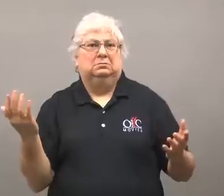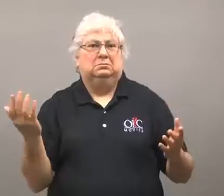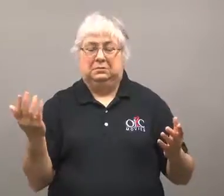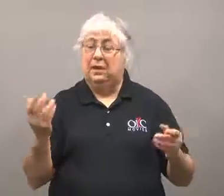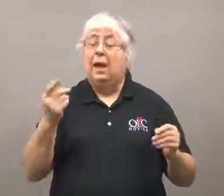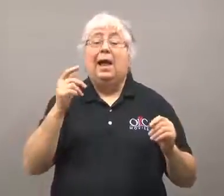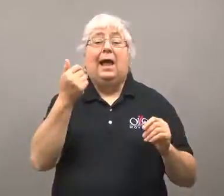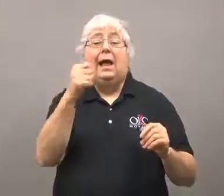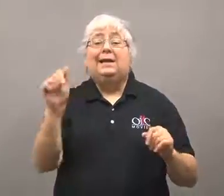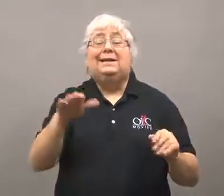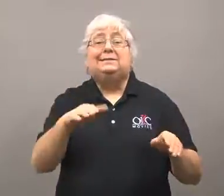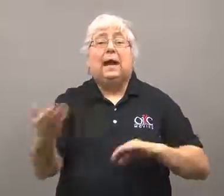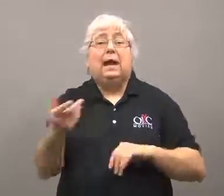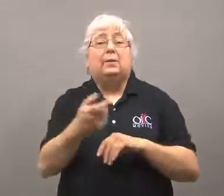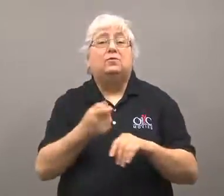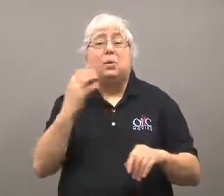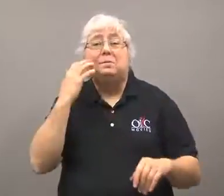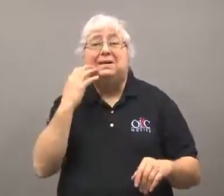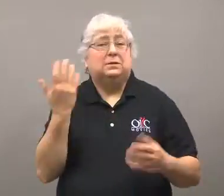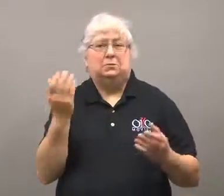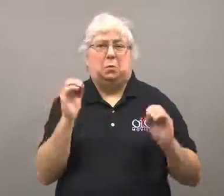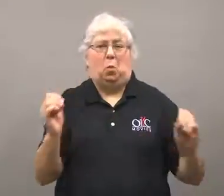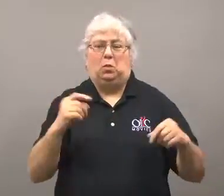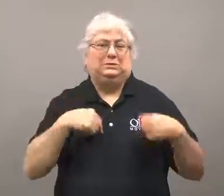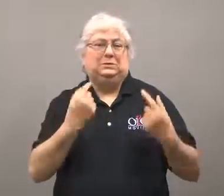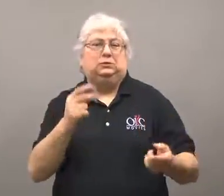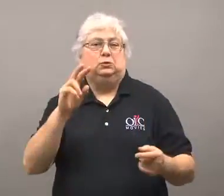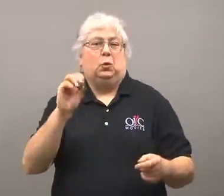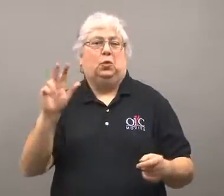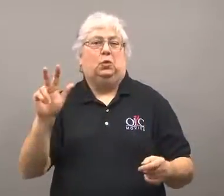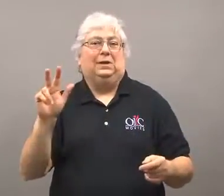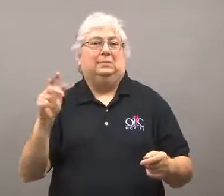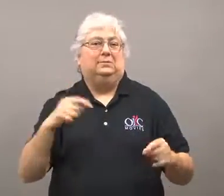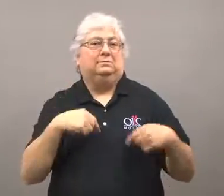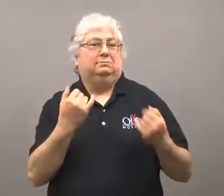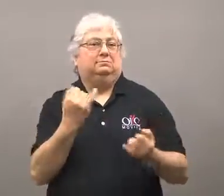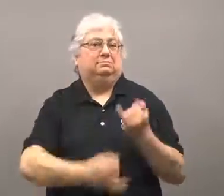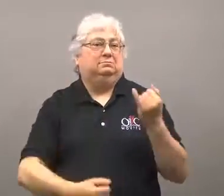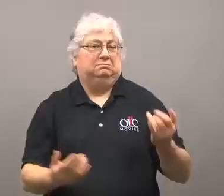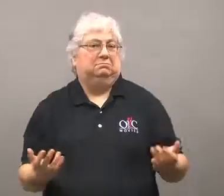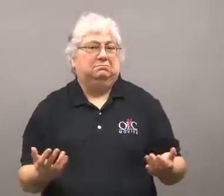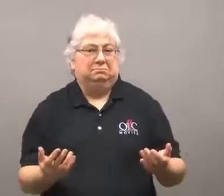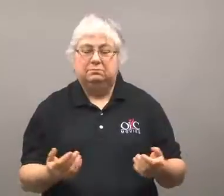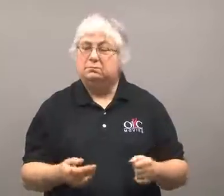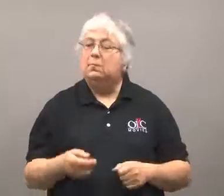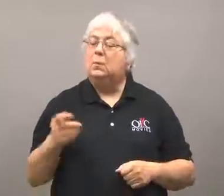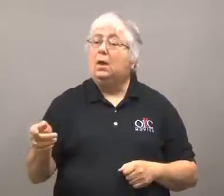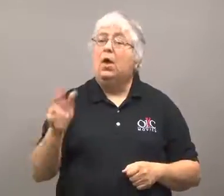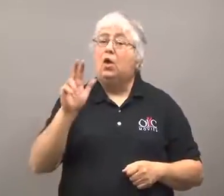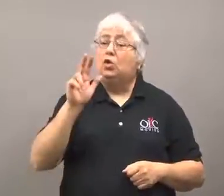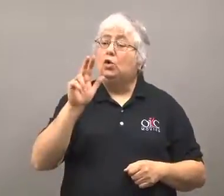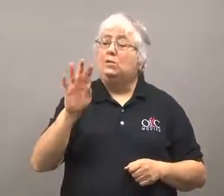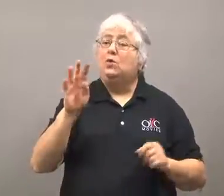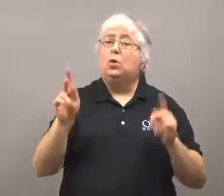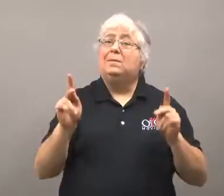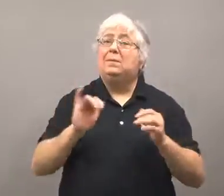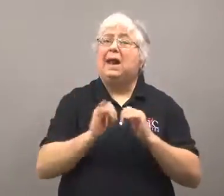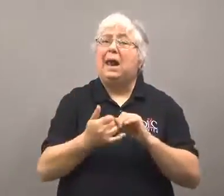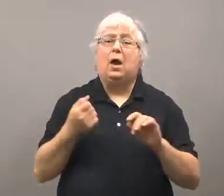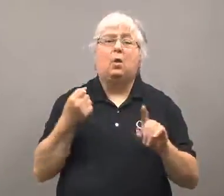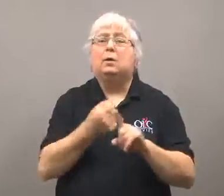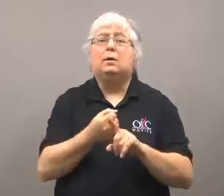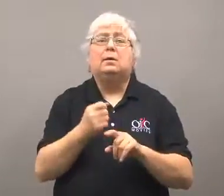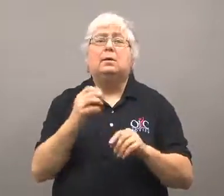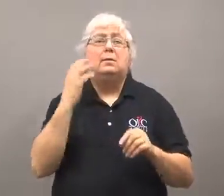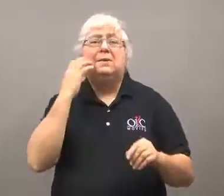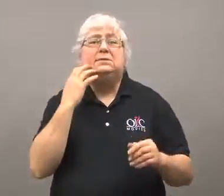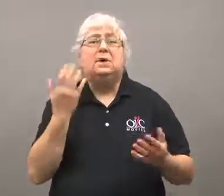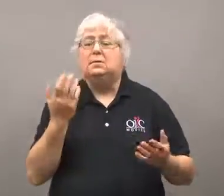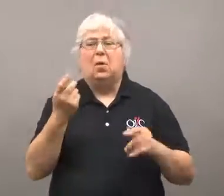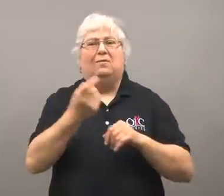There have been no deaths since 2003.